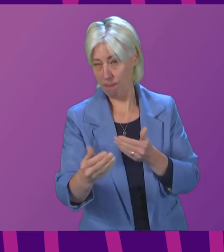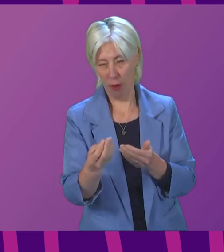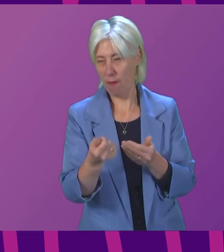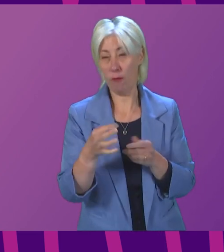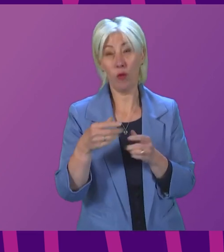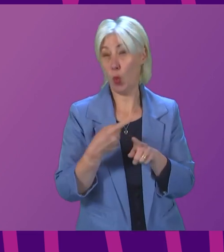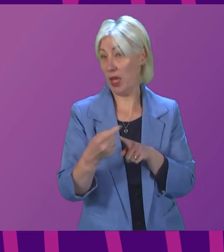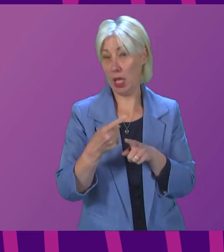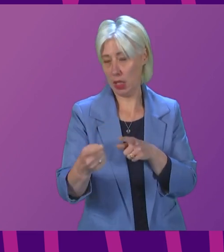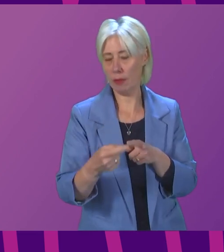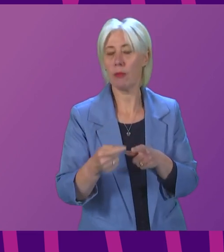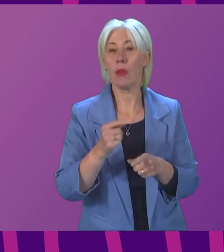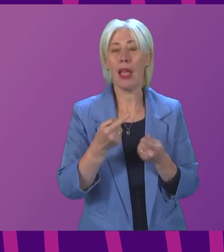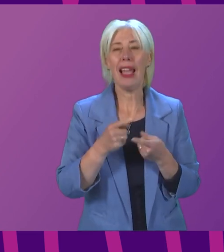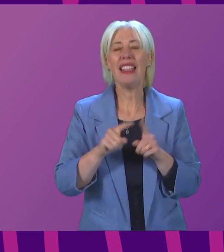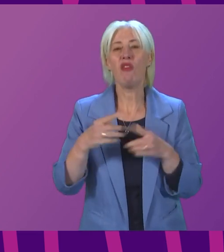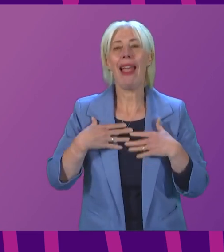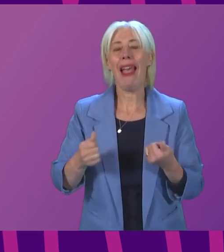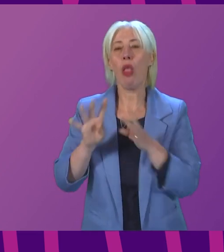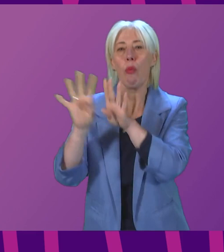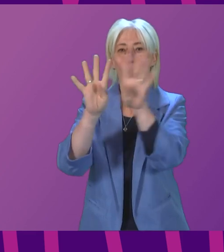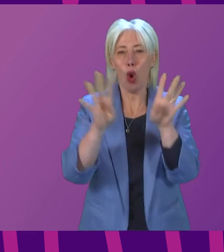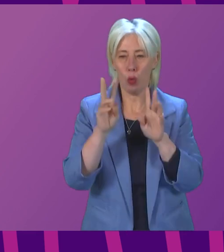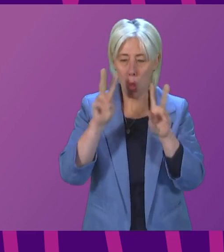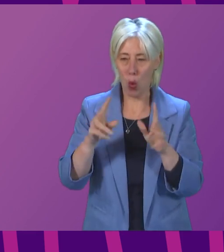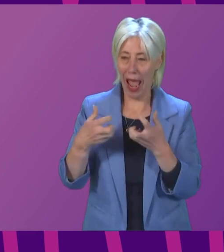The funding will be used by boards to strengthen the co-ordination of services across supported